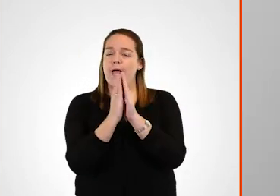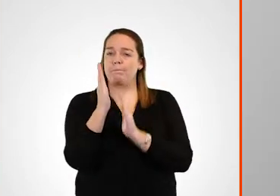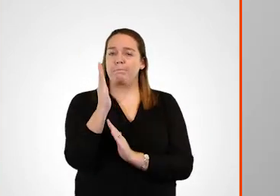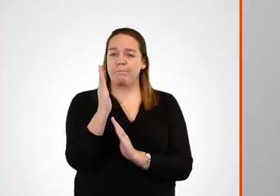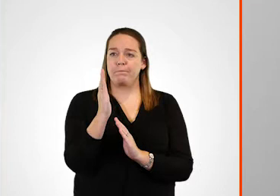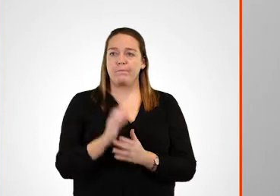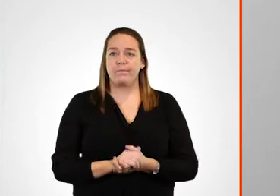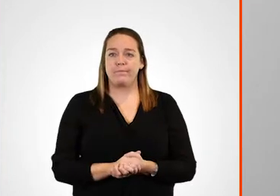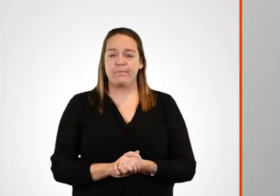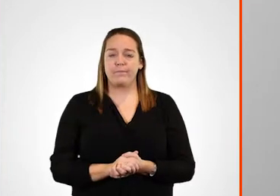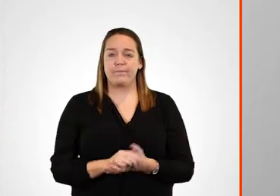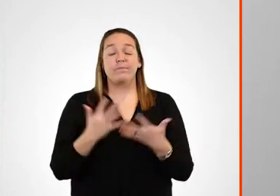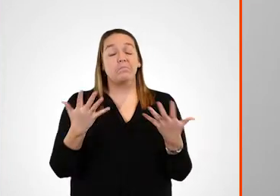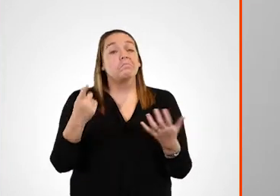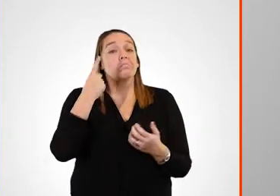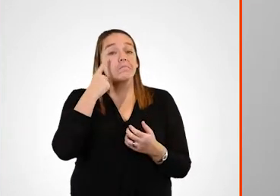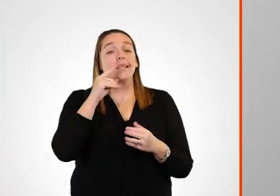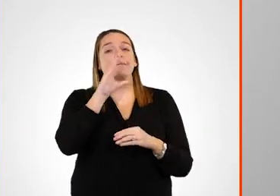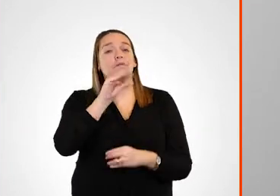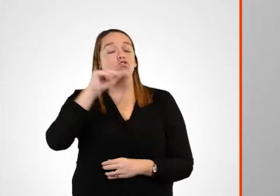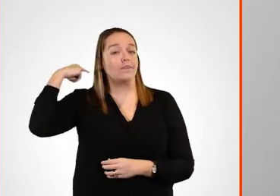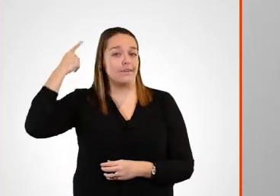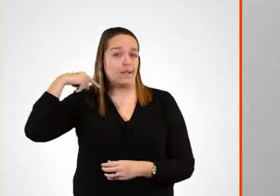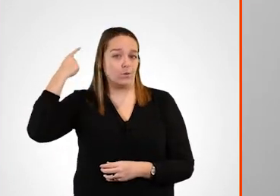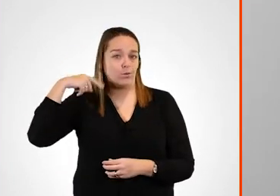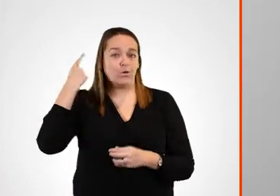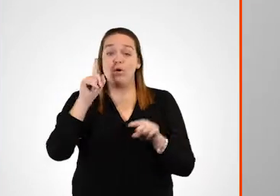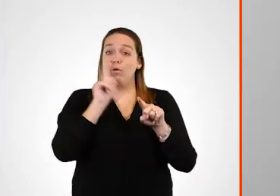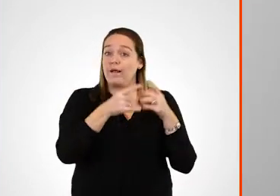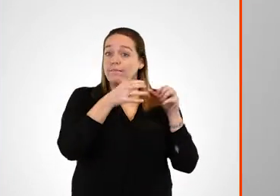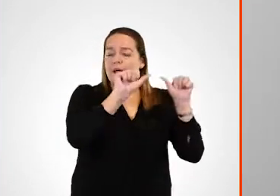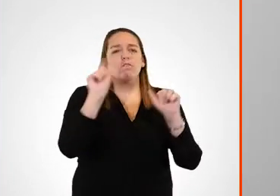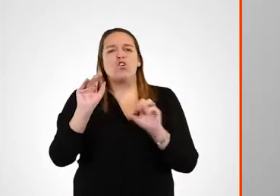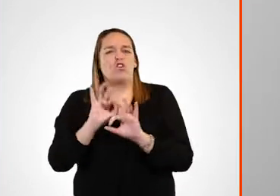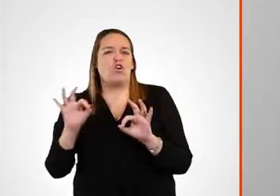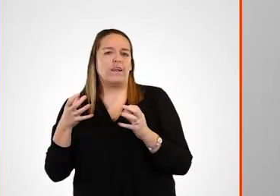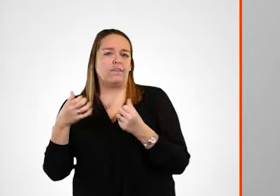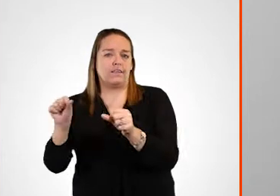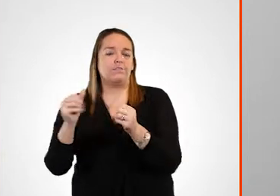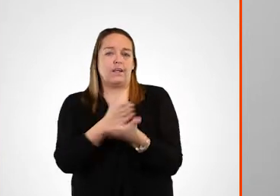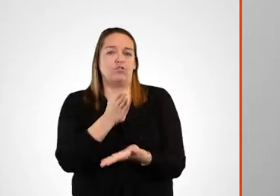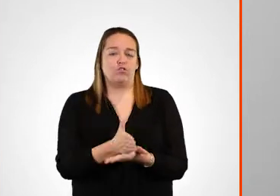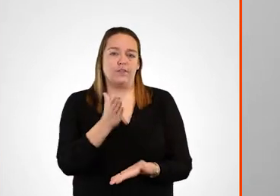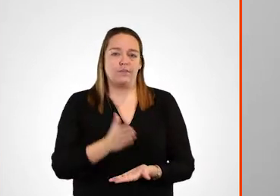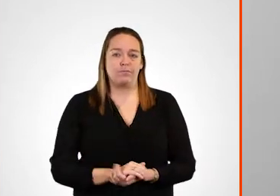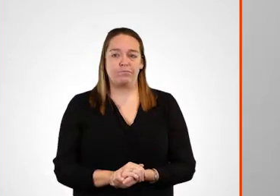So let's take a look at the speech sounds that were most and least affected in terms of accuracy.